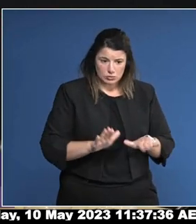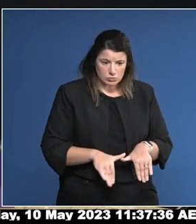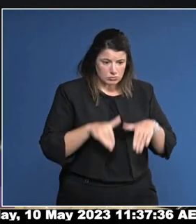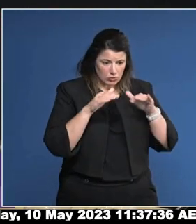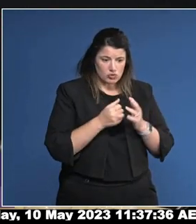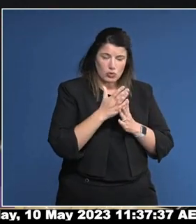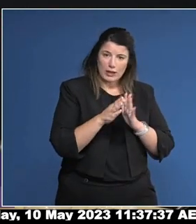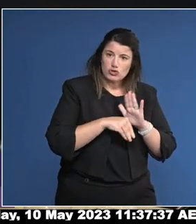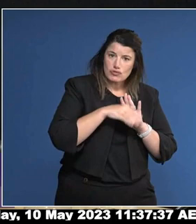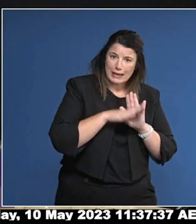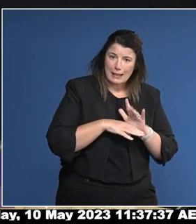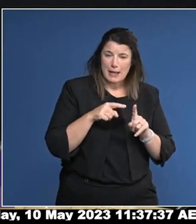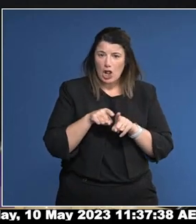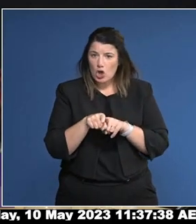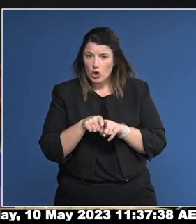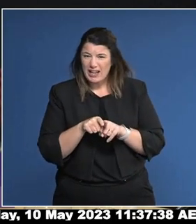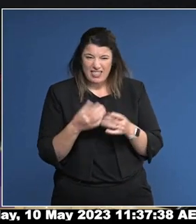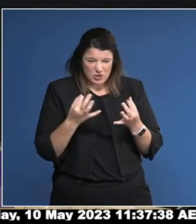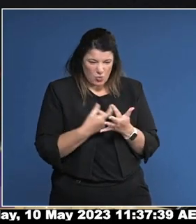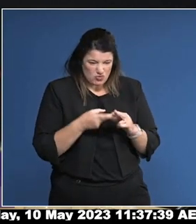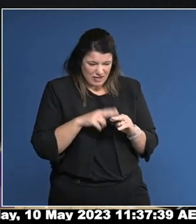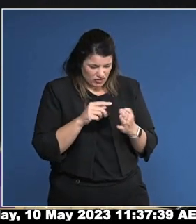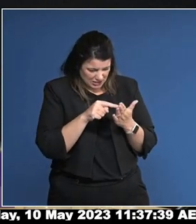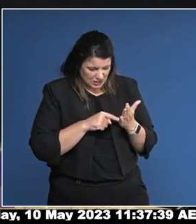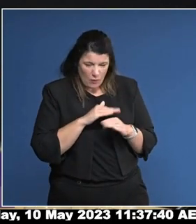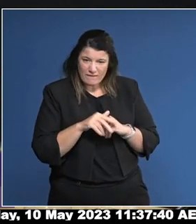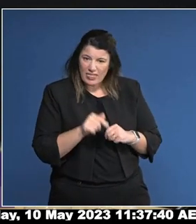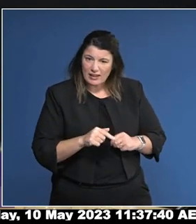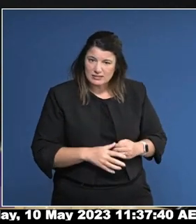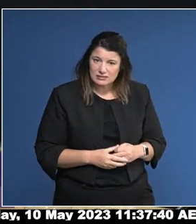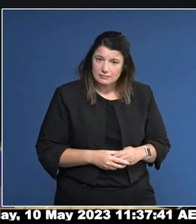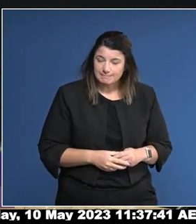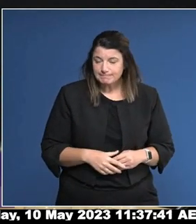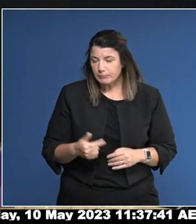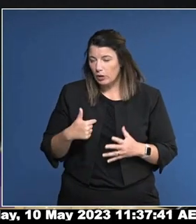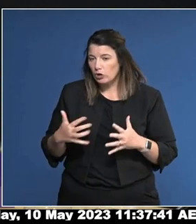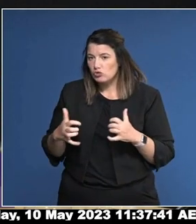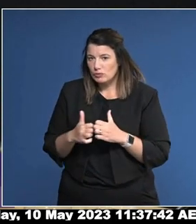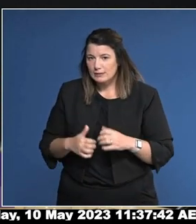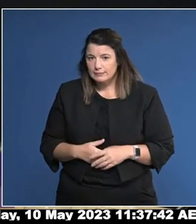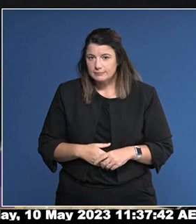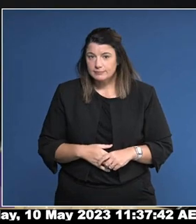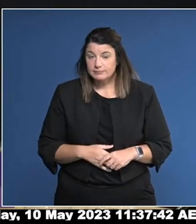Do you agree that there's no reference in your statement to that? Yes, I agree. Would that be something that might be worthwhile addressing?